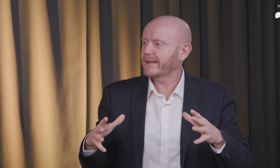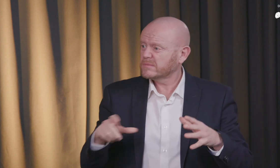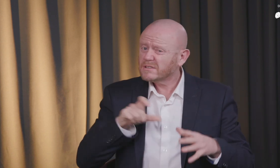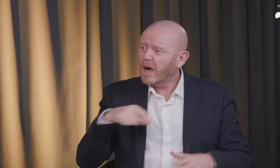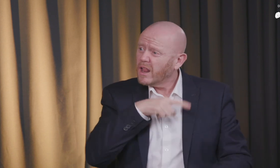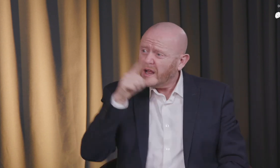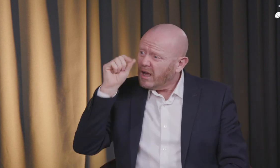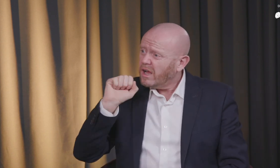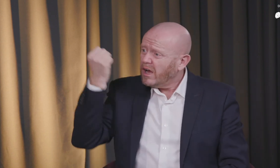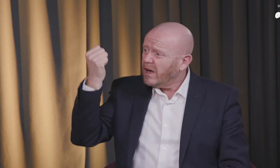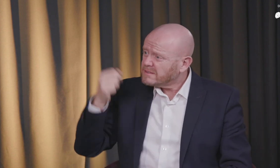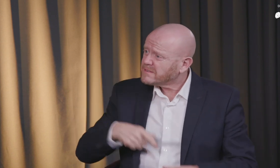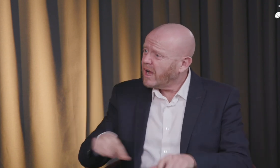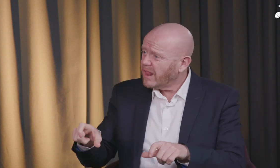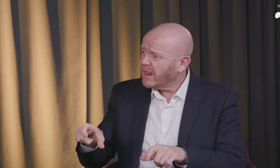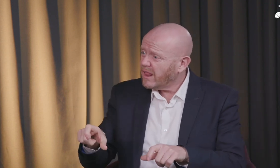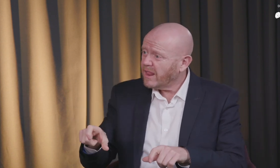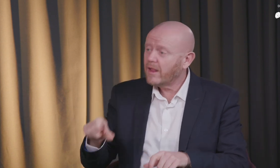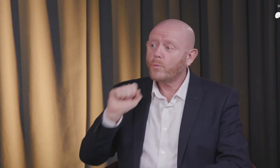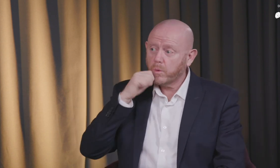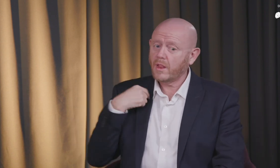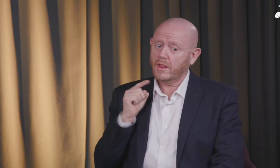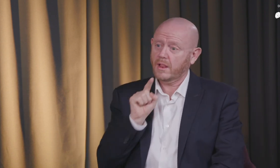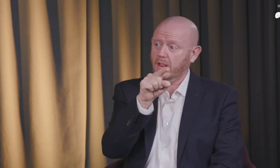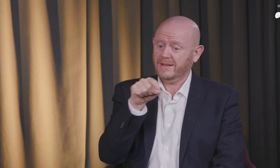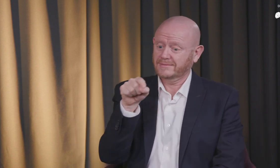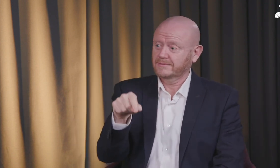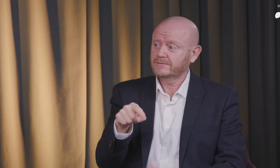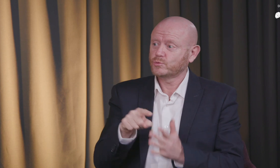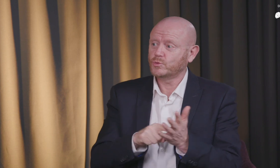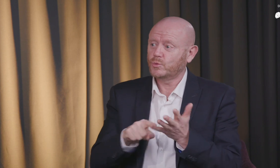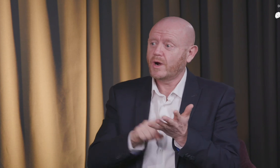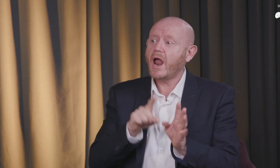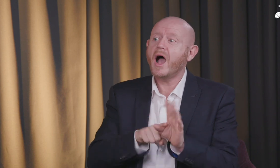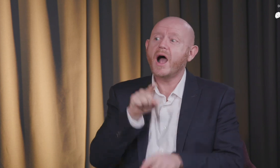Clin d’Oeil is still running, I’ll be going in July.